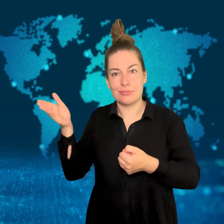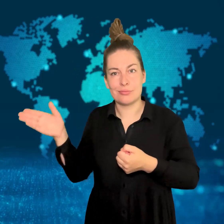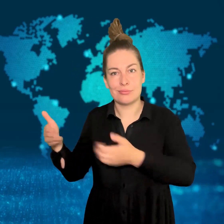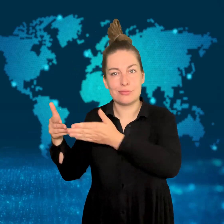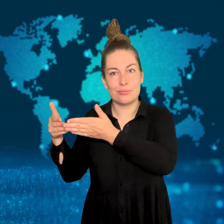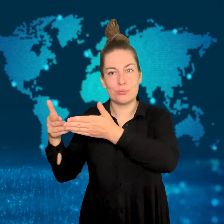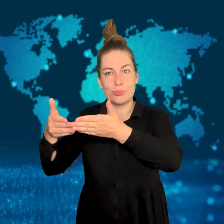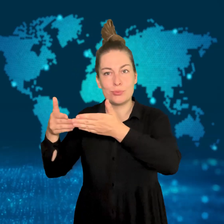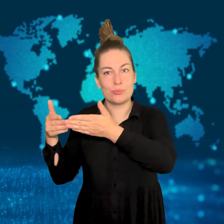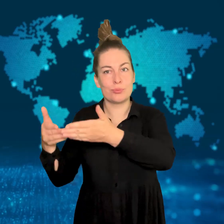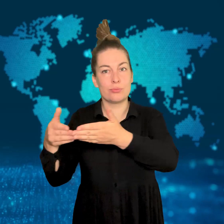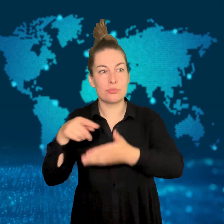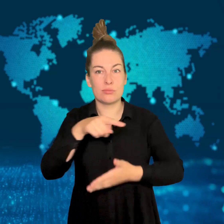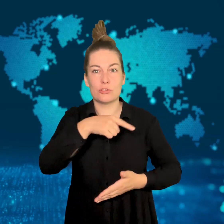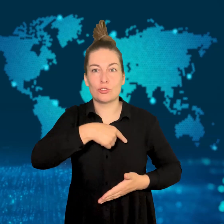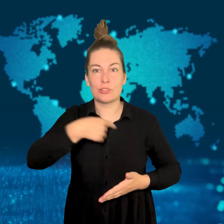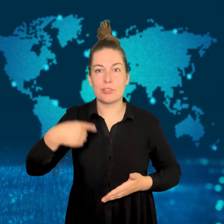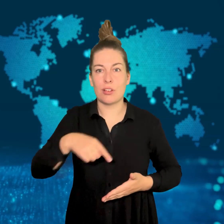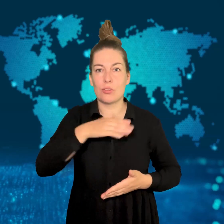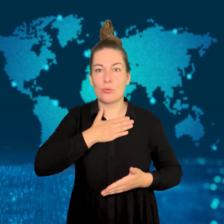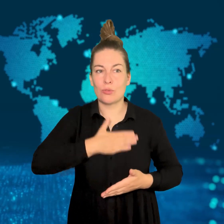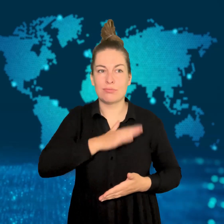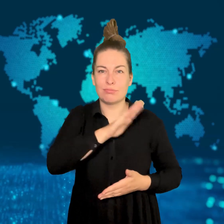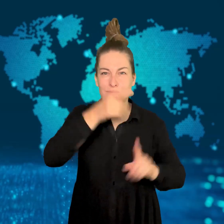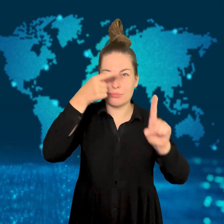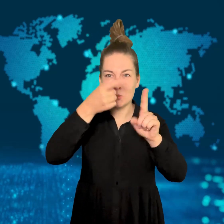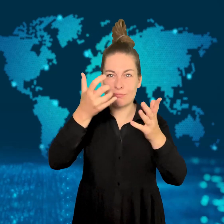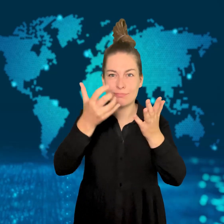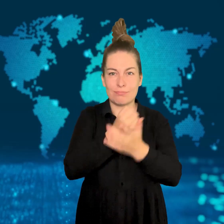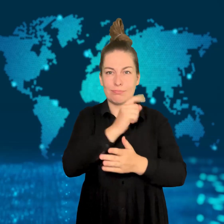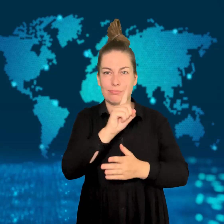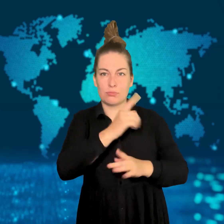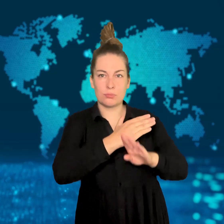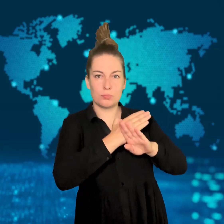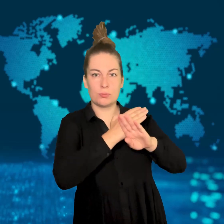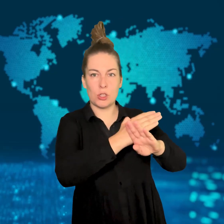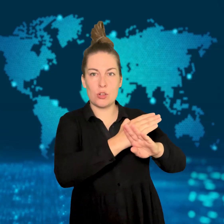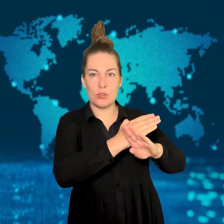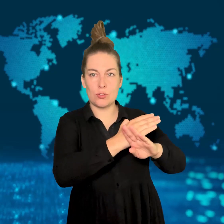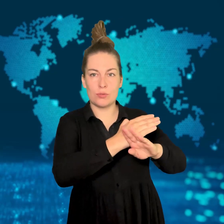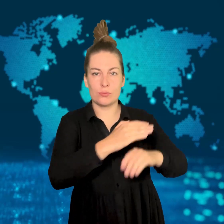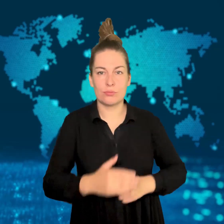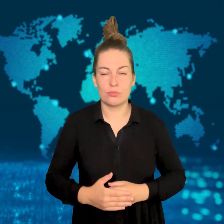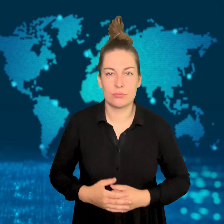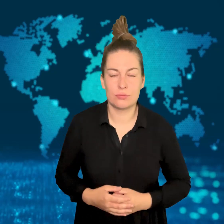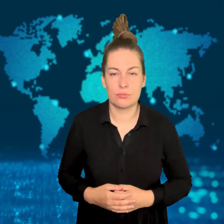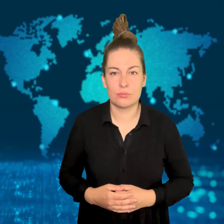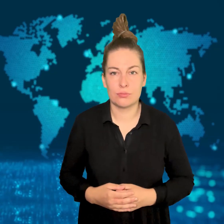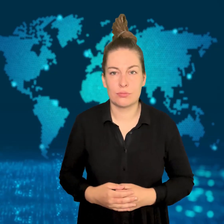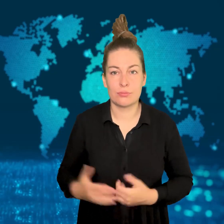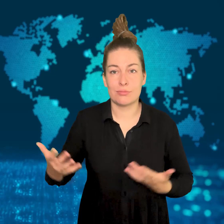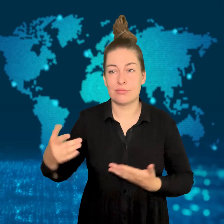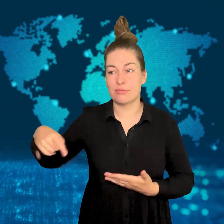the Philippines Coast Guard boat that was escorting the re-supply boats